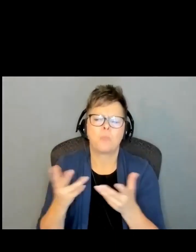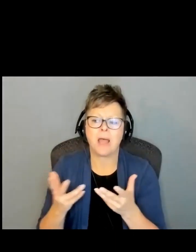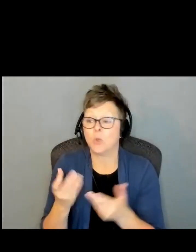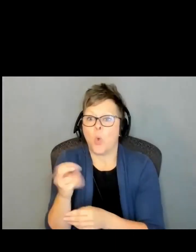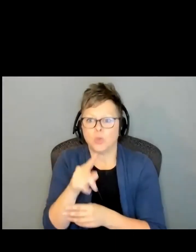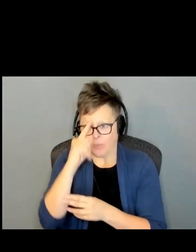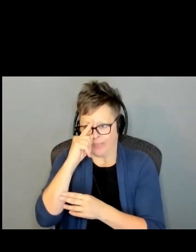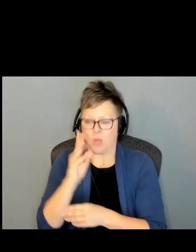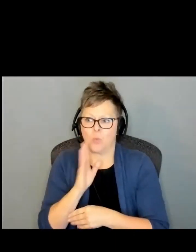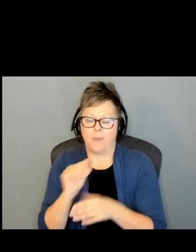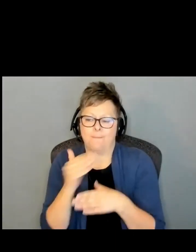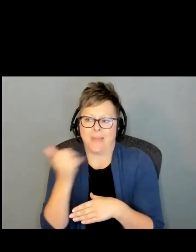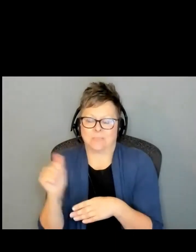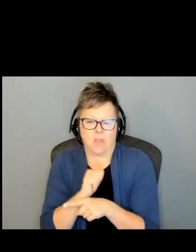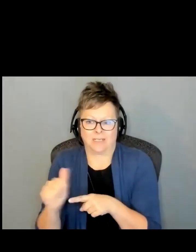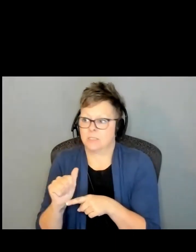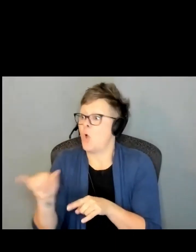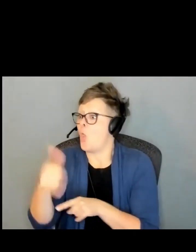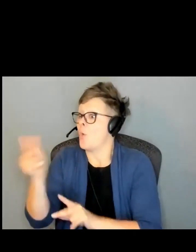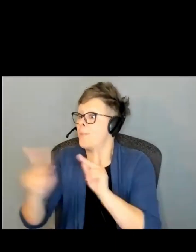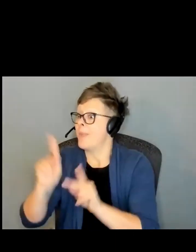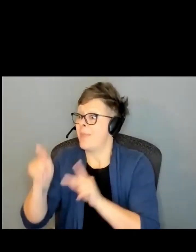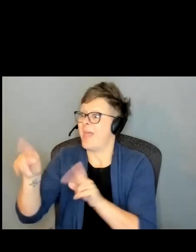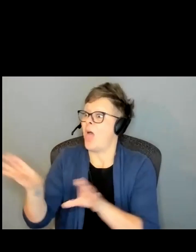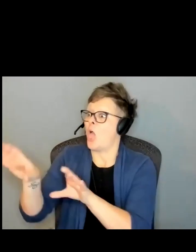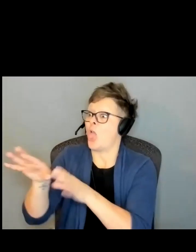that others are doing well to engage families.